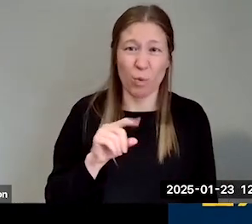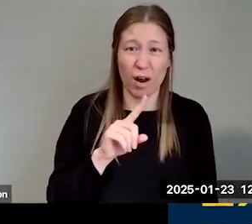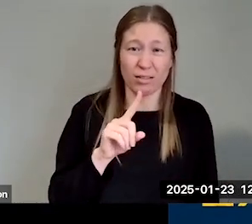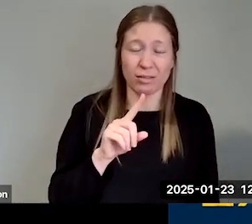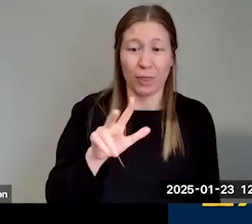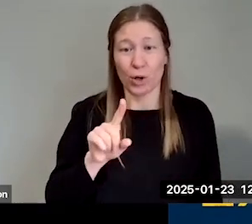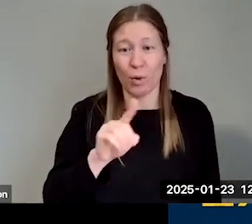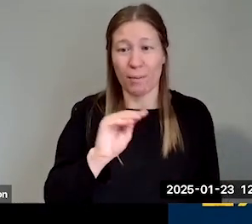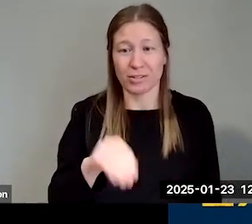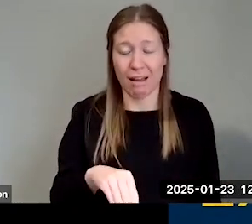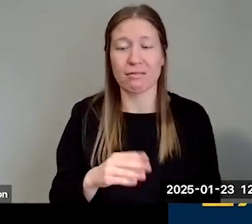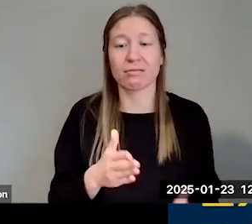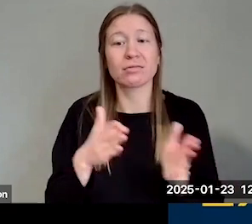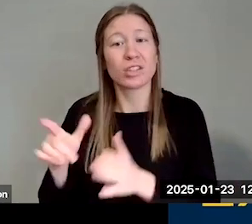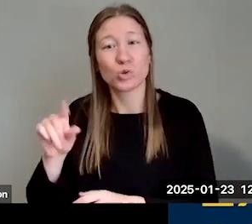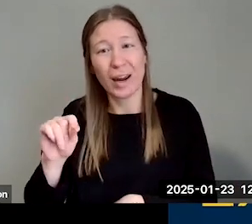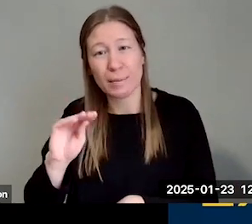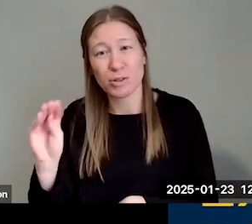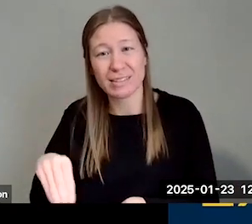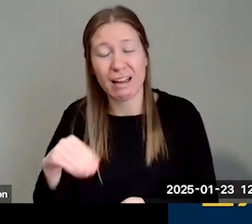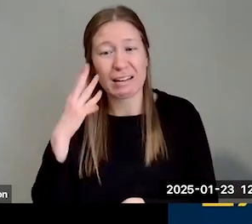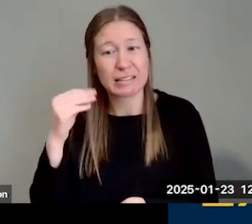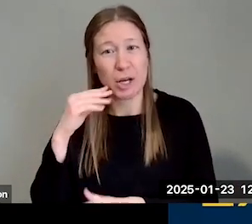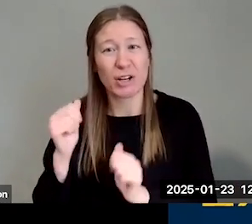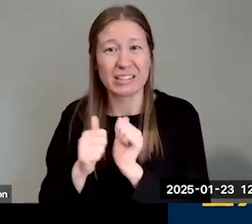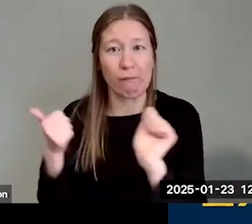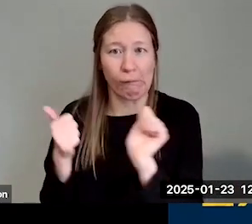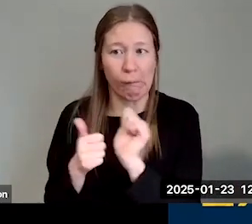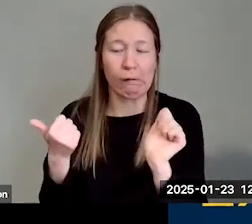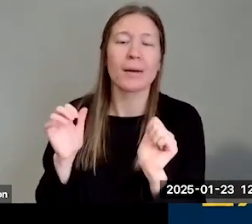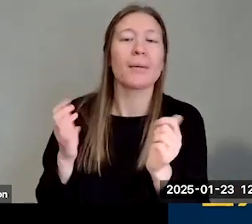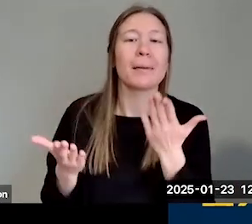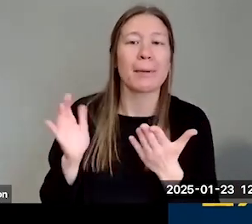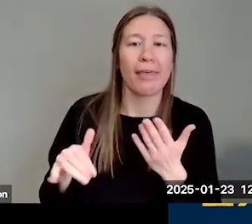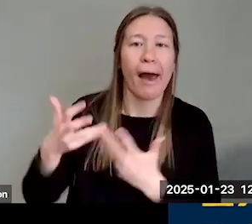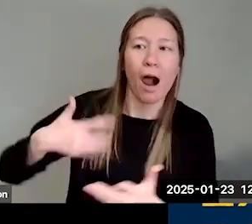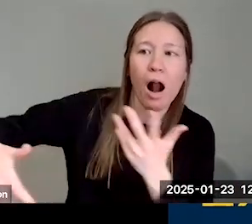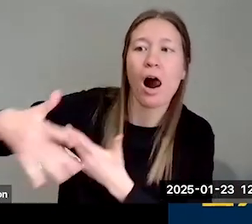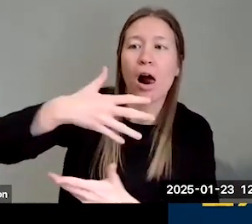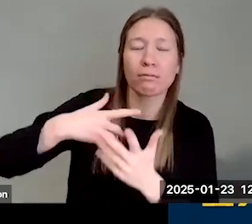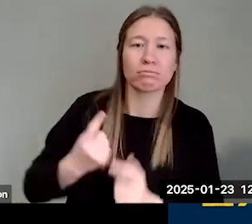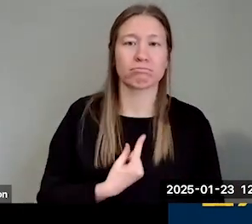which can be that exclusionary type of behavior, where perhaps you're no longer included in groups